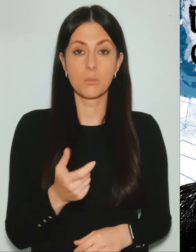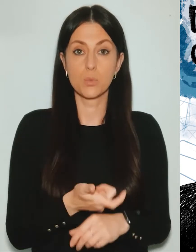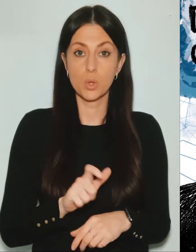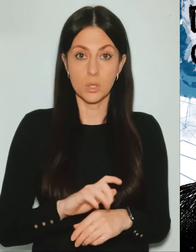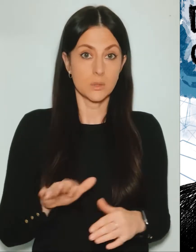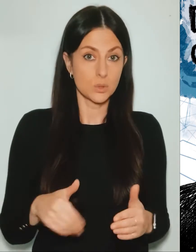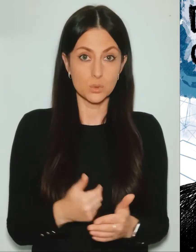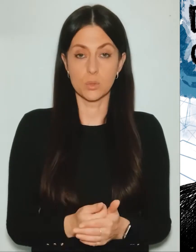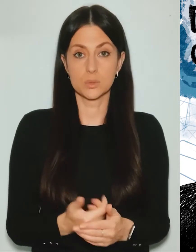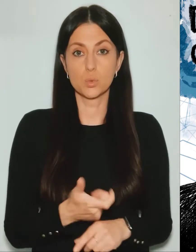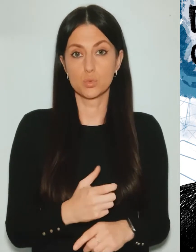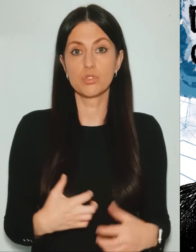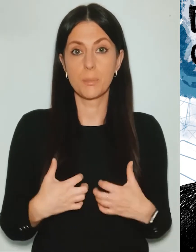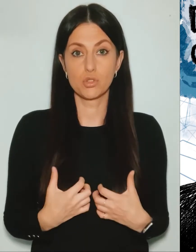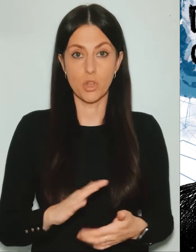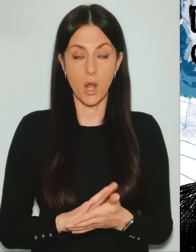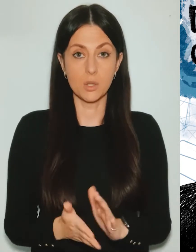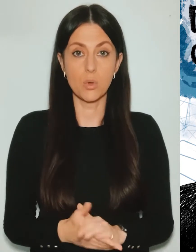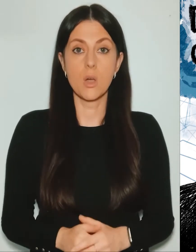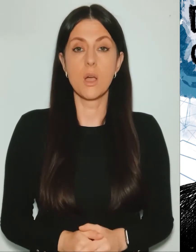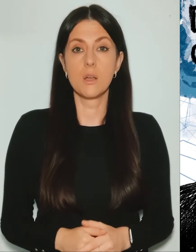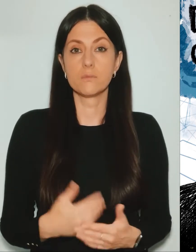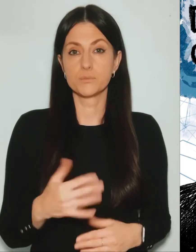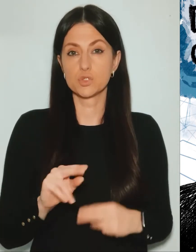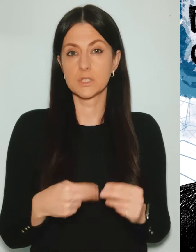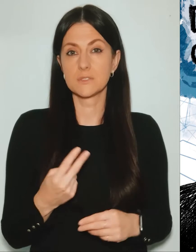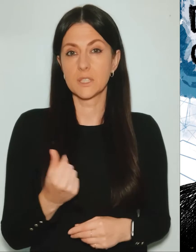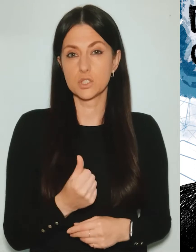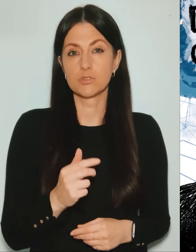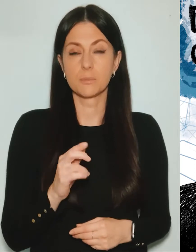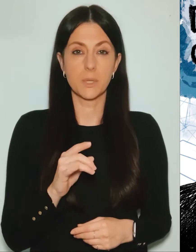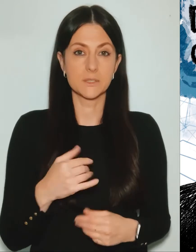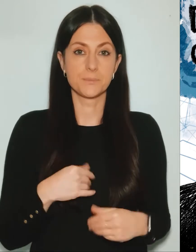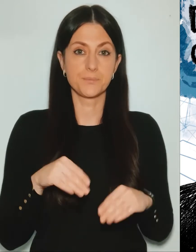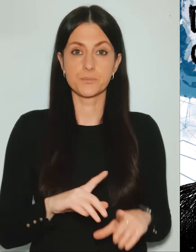after about 2 weeks, in March, I decided to go home to Mariupol.